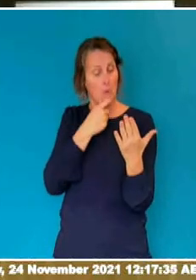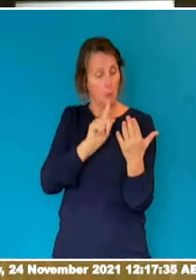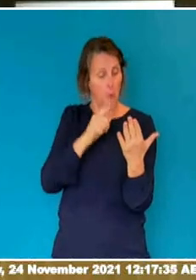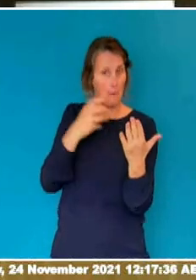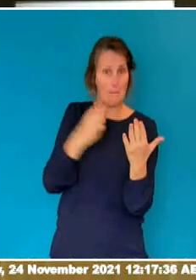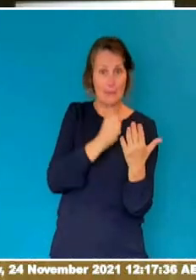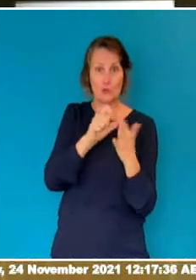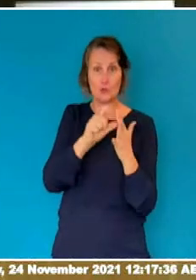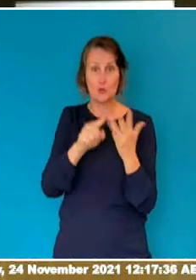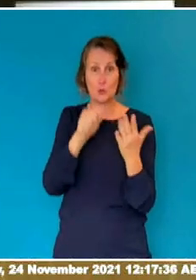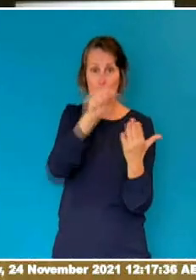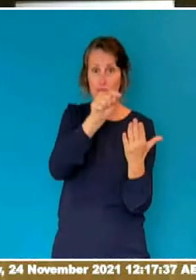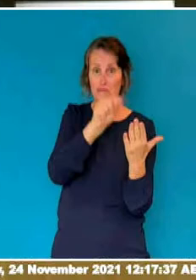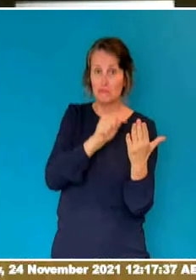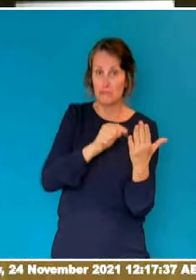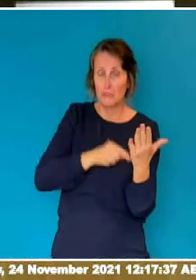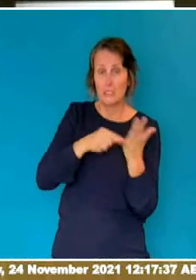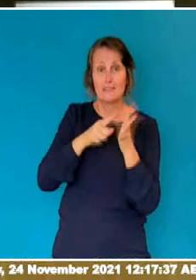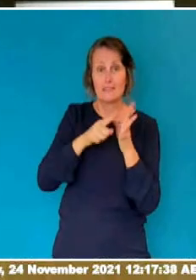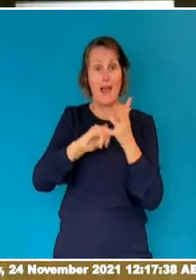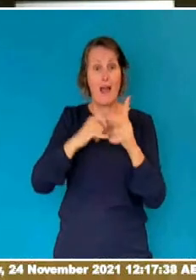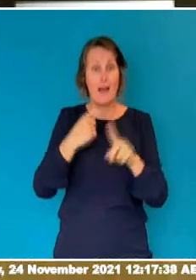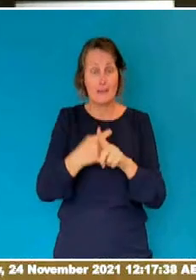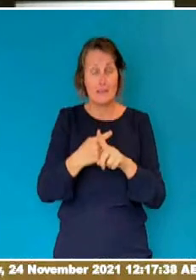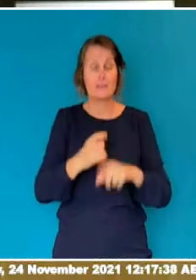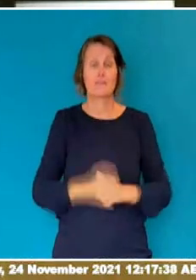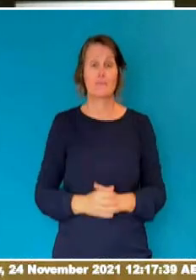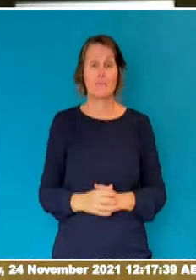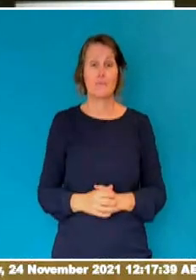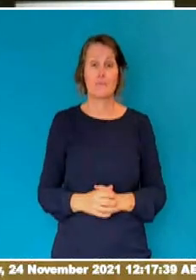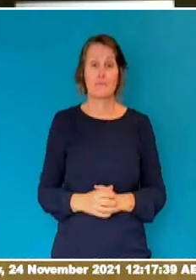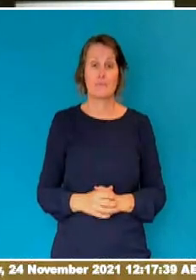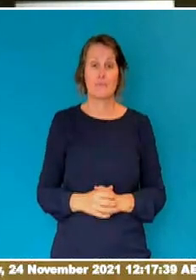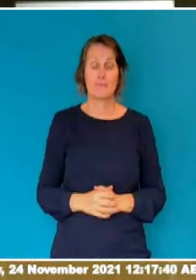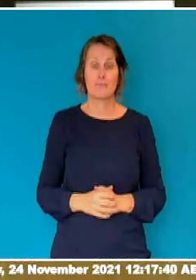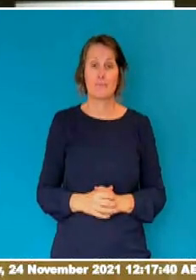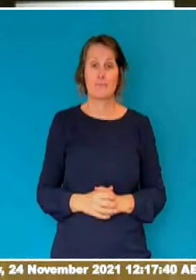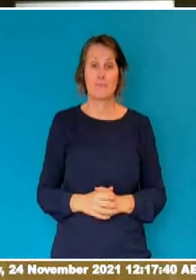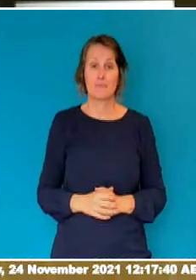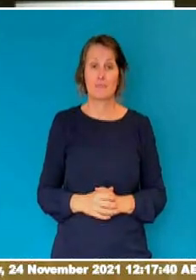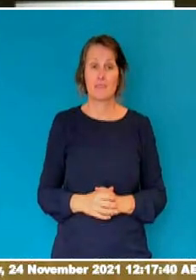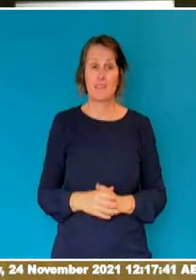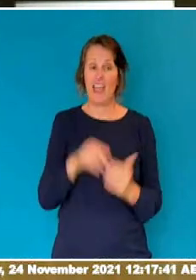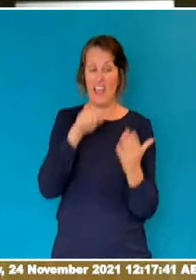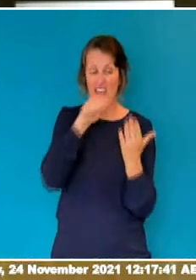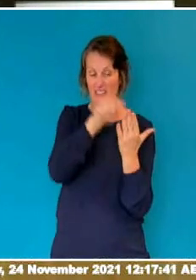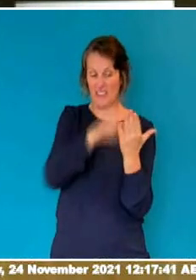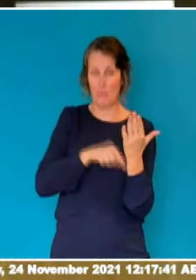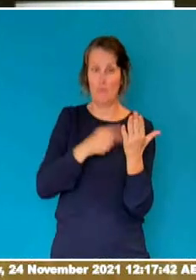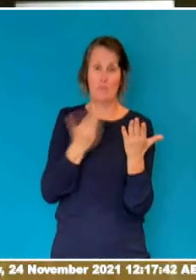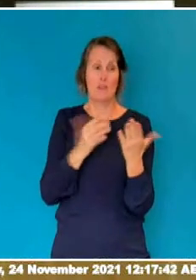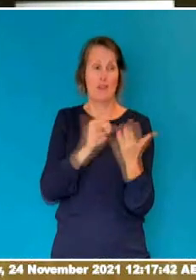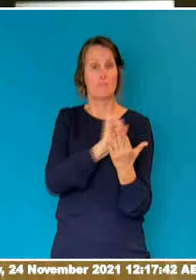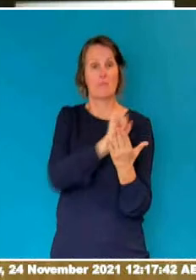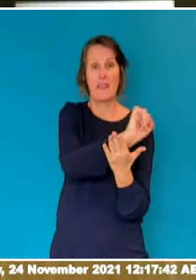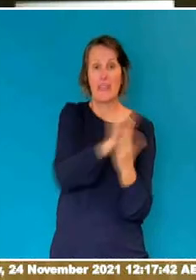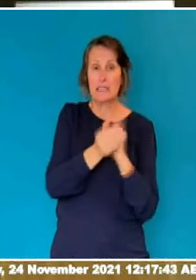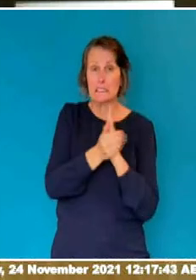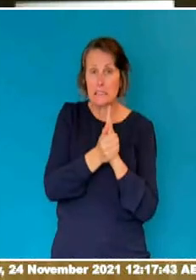Looking forward, that does take the form of the skills, knowledge and capabilities